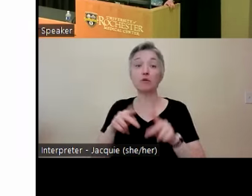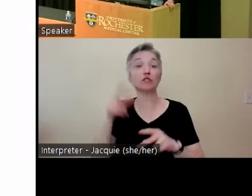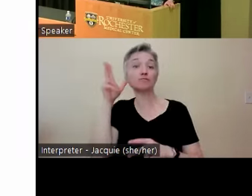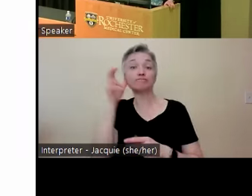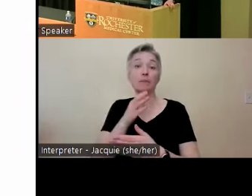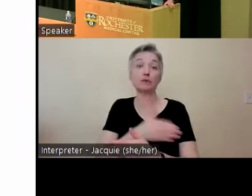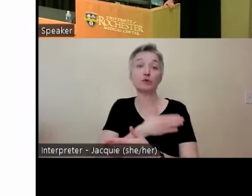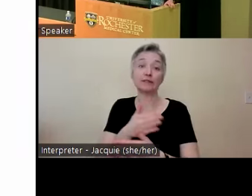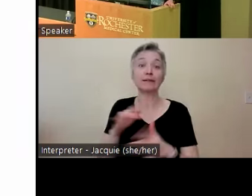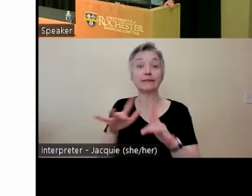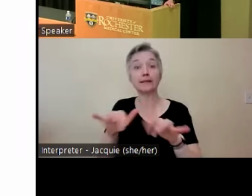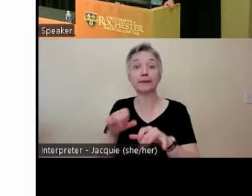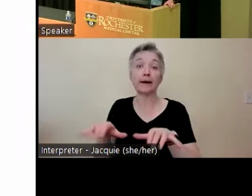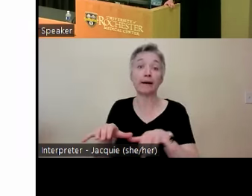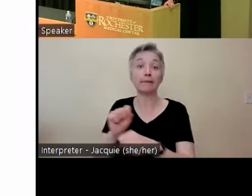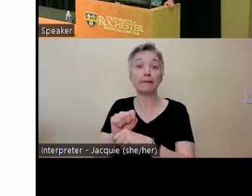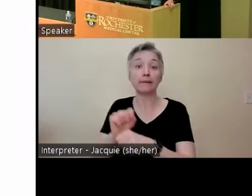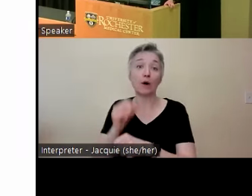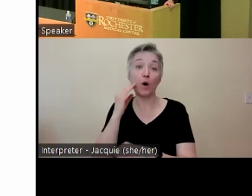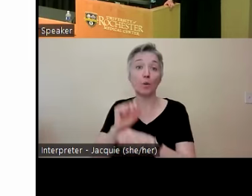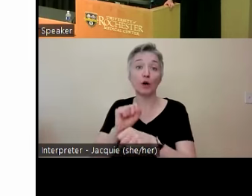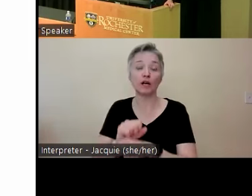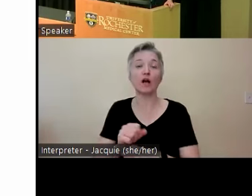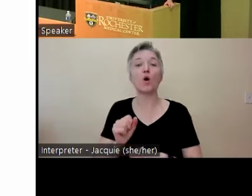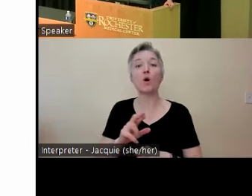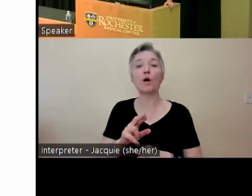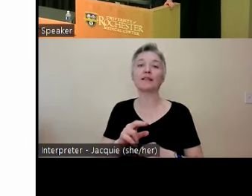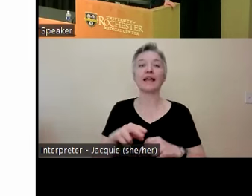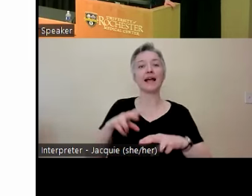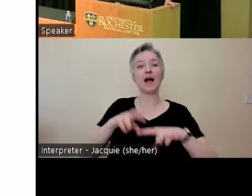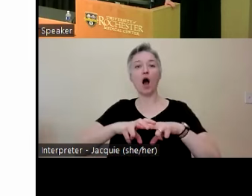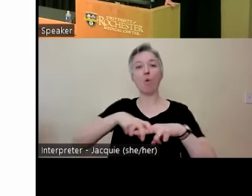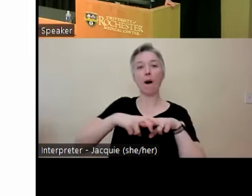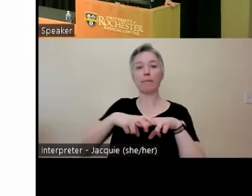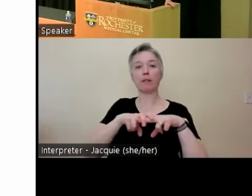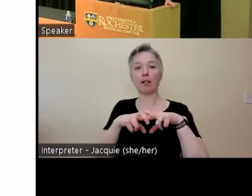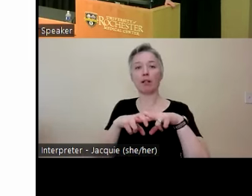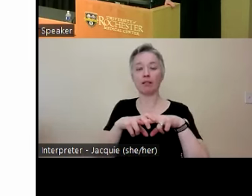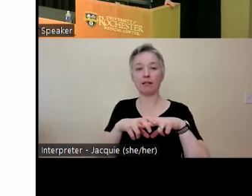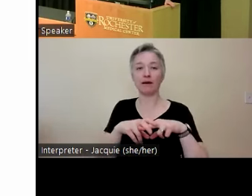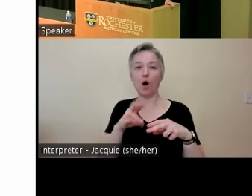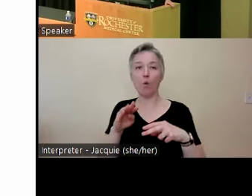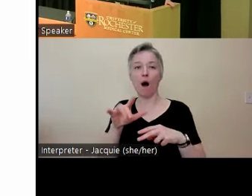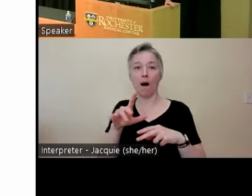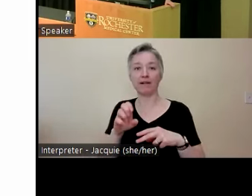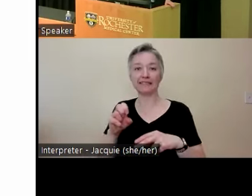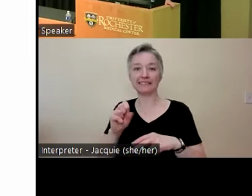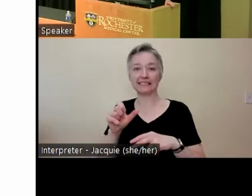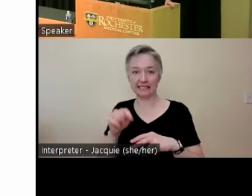homework having a wobble seat fidgets walking walking's been shown to really help performance